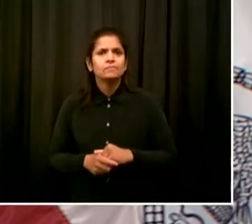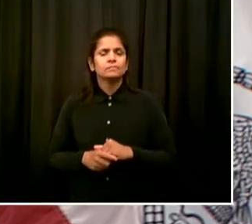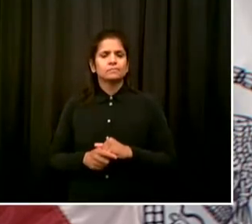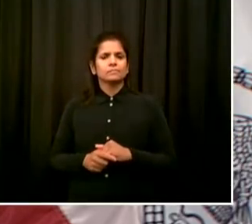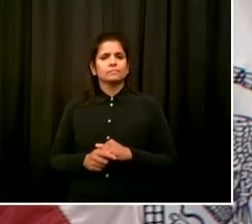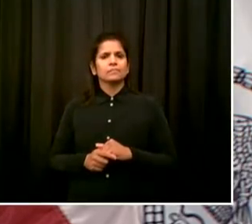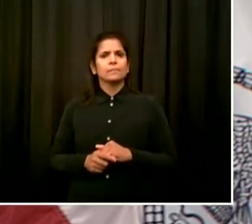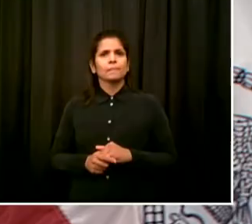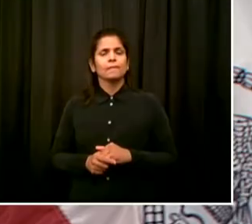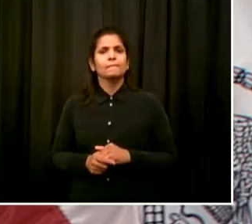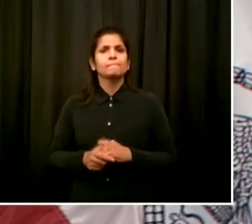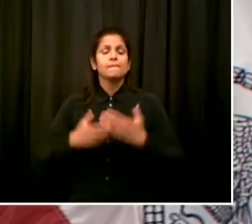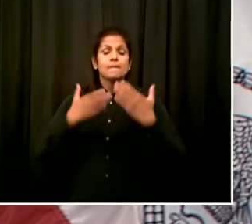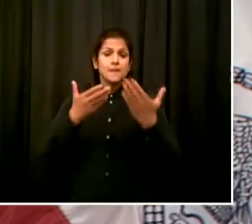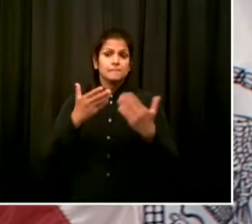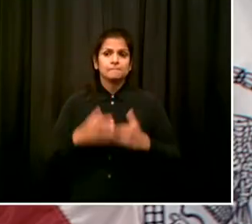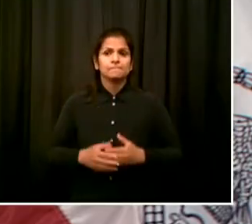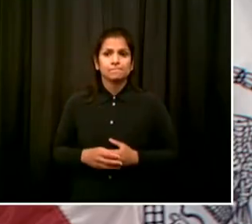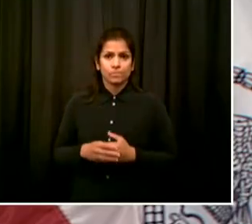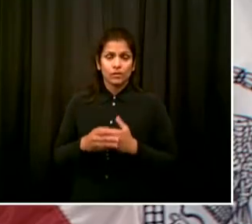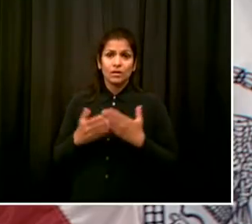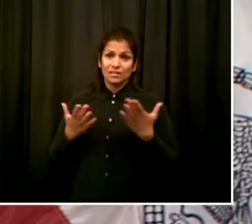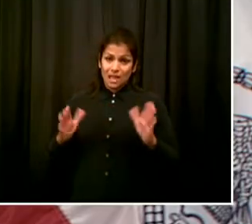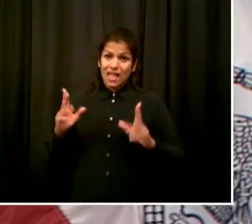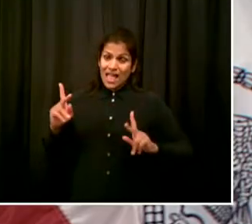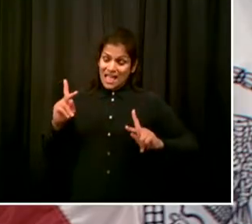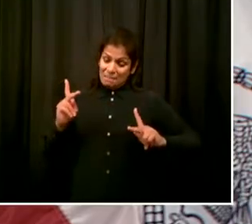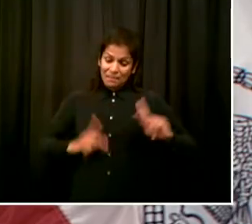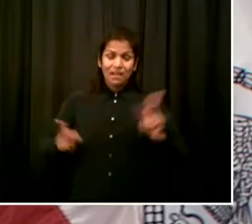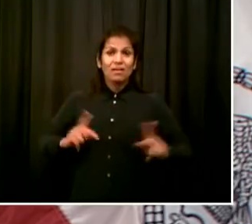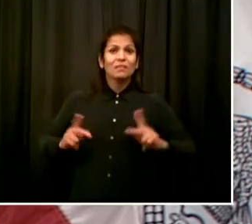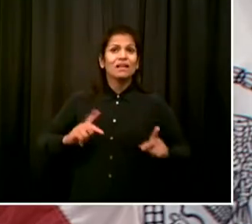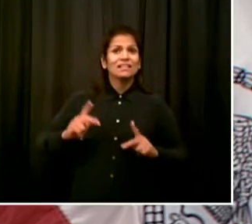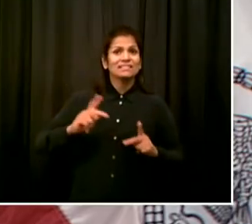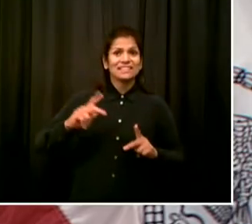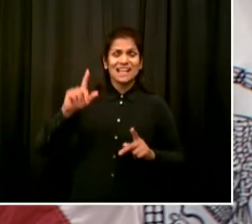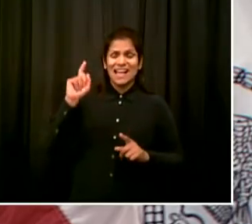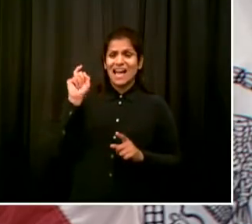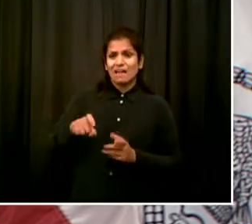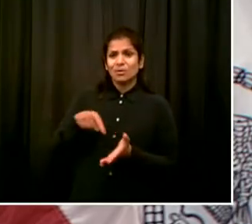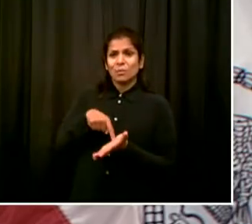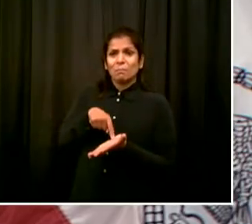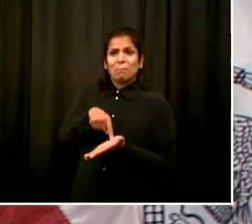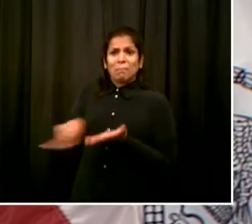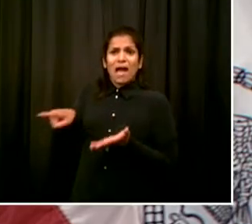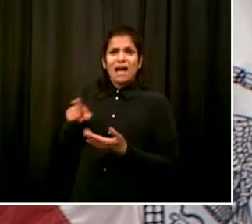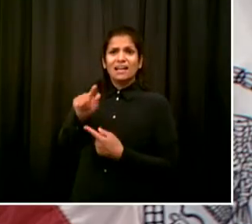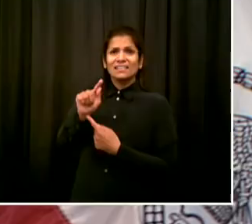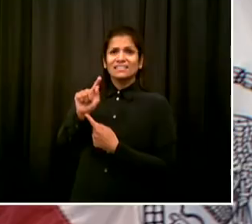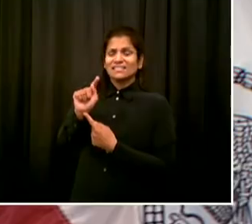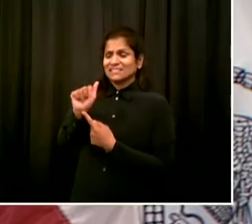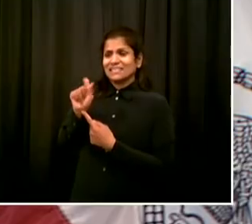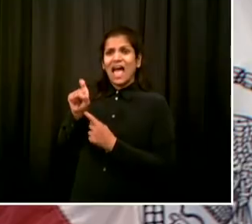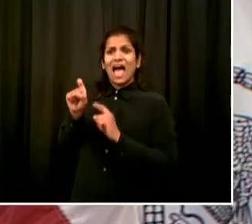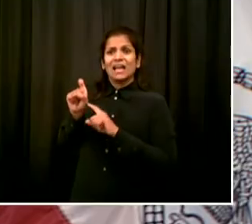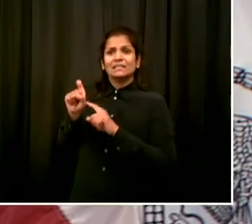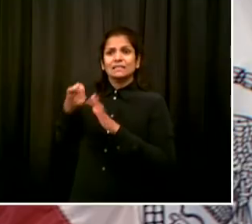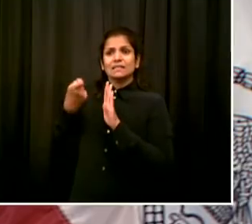HOW DO THEY MAKE REVENUE? AT THE SAME POINT. PEOPLE NEED TO